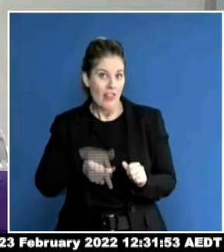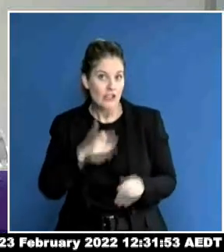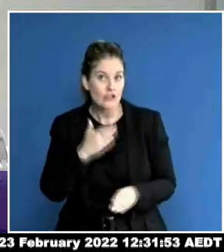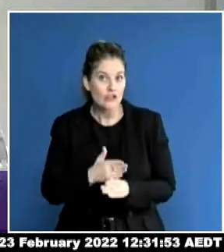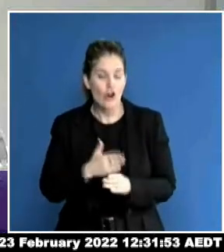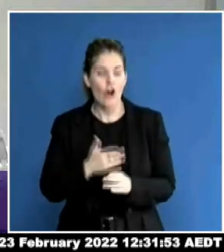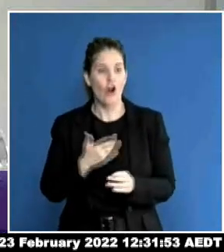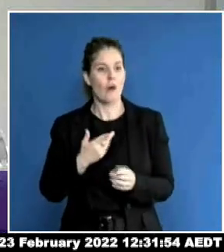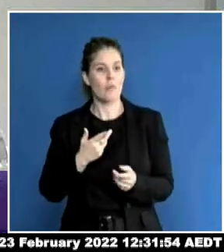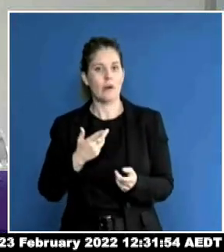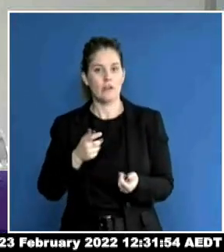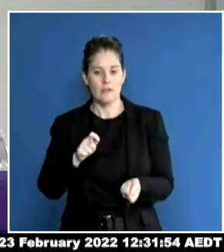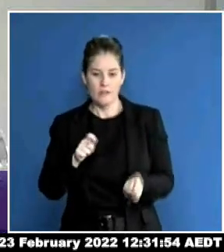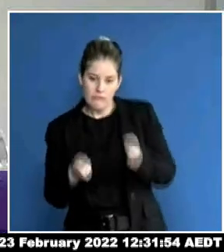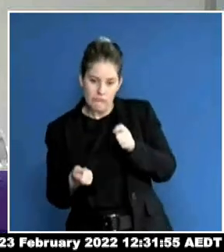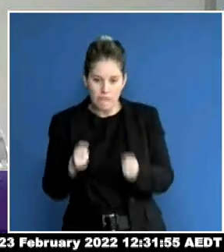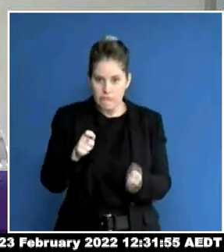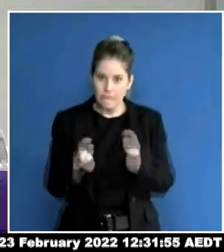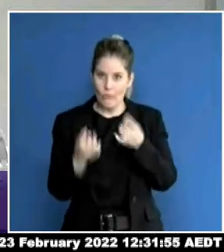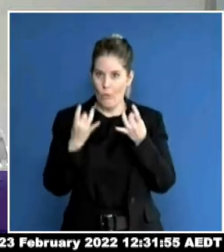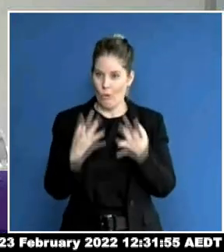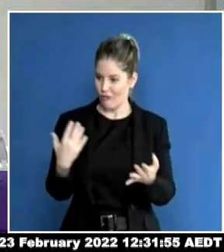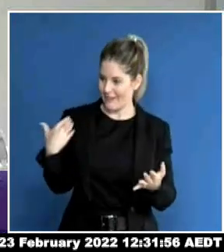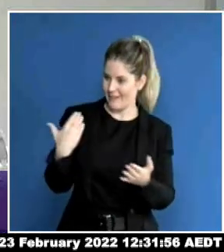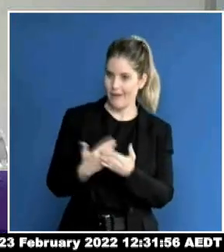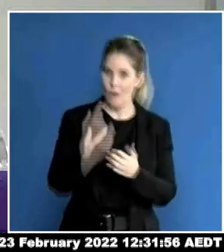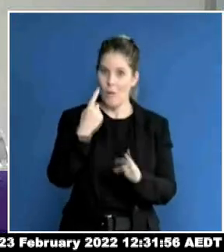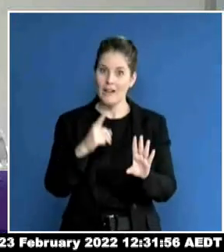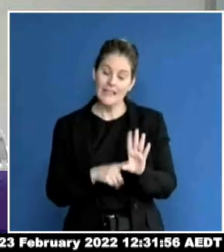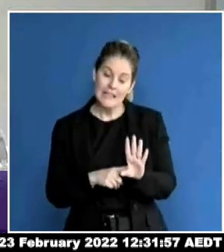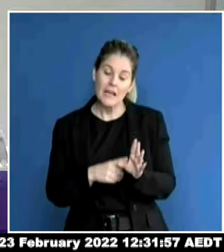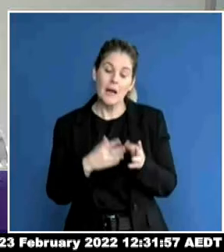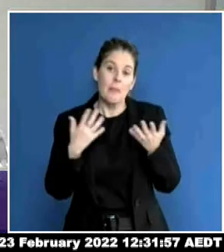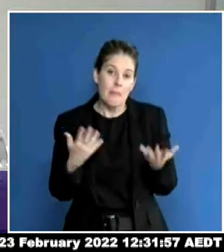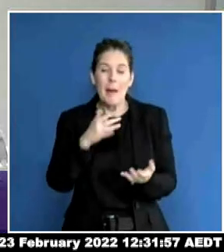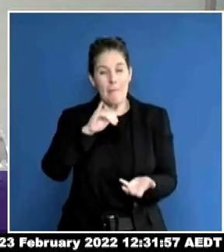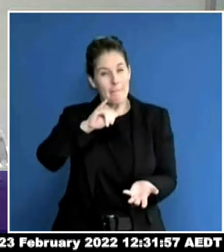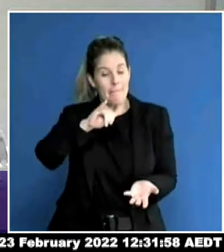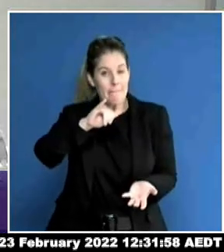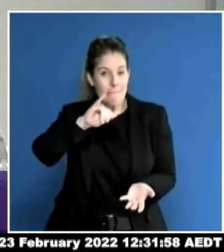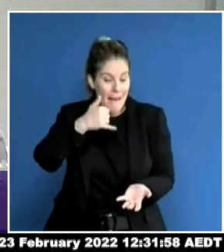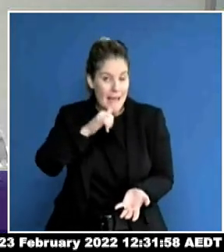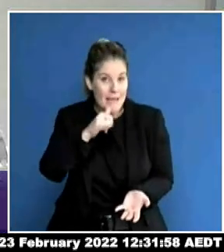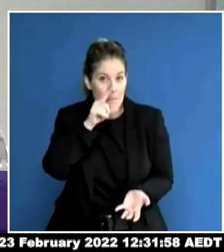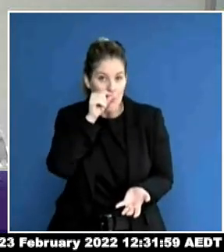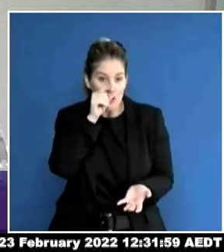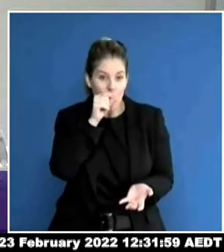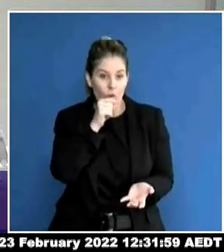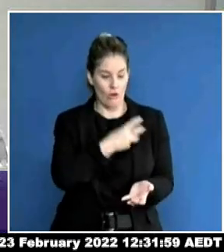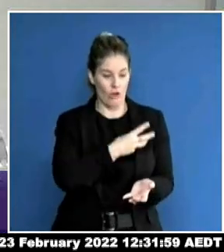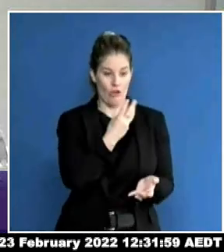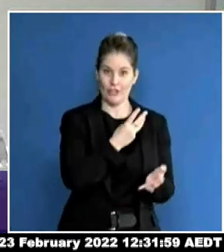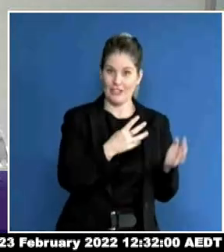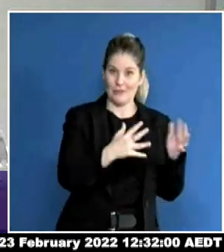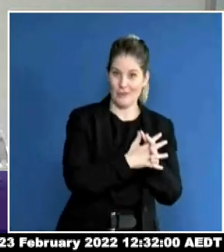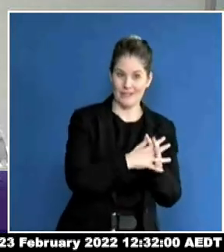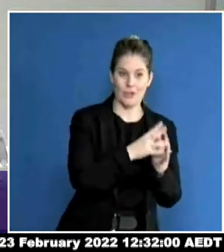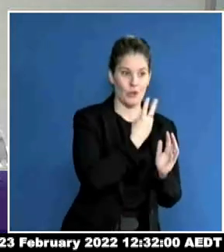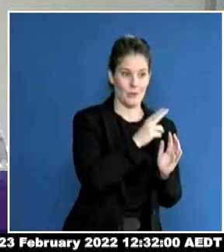has done the same. So that might motivate DES's to think more broadly than just a placement but then like a long-term retained placement.